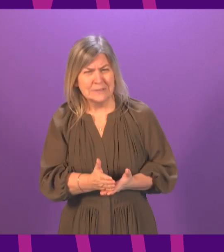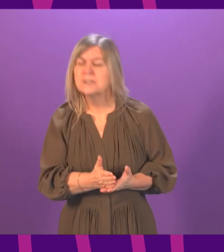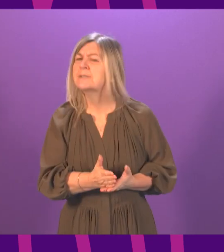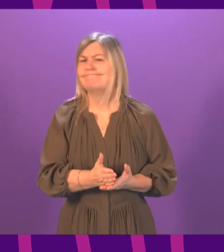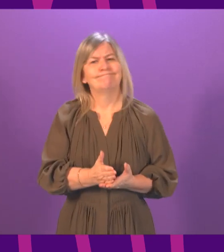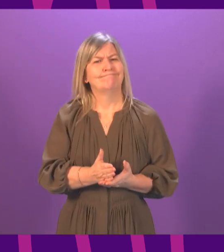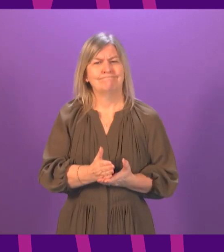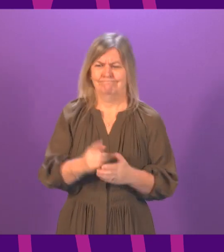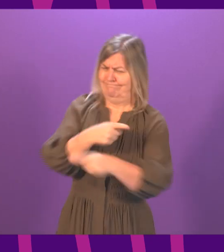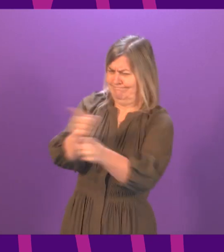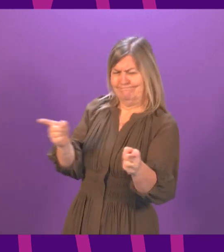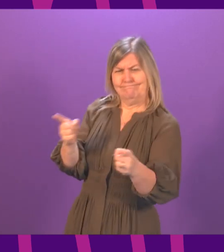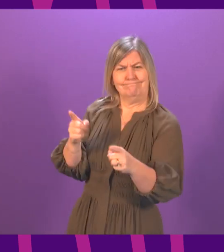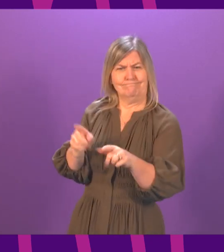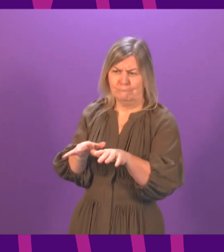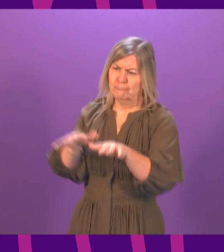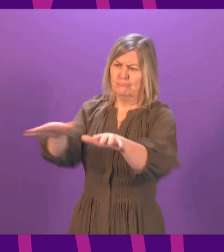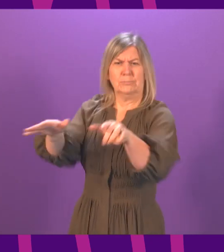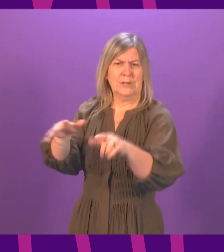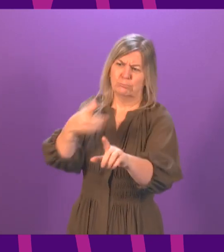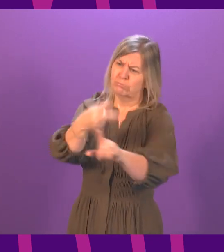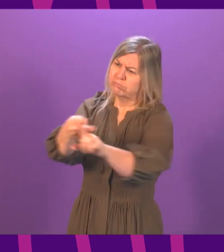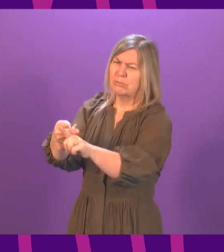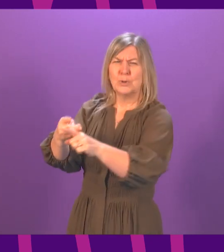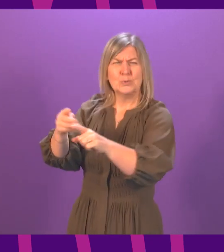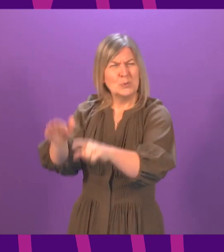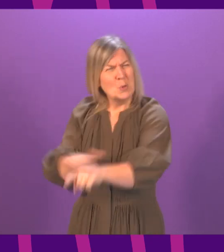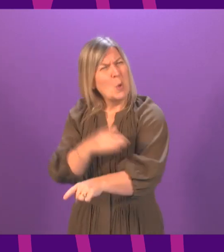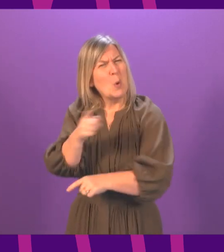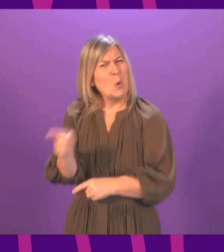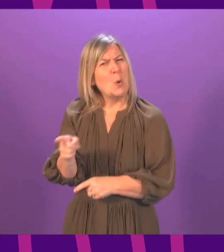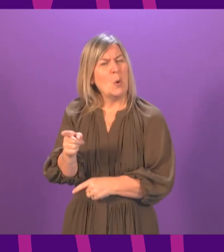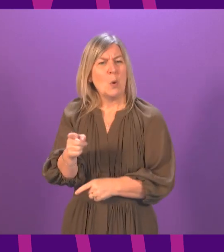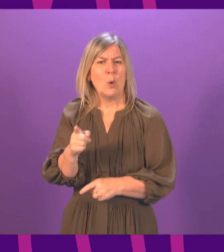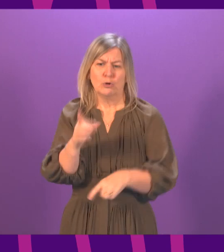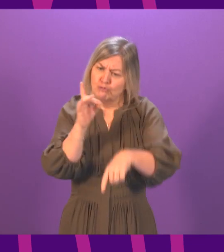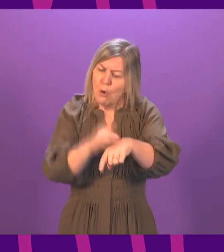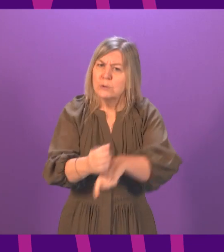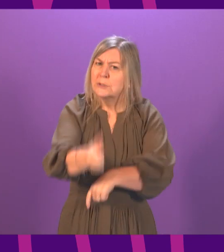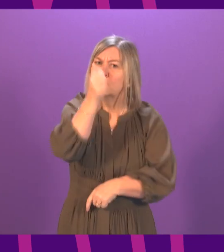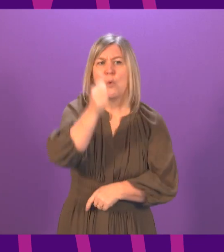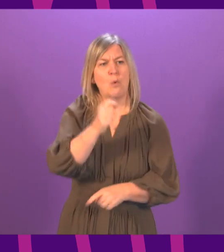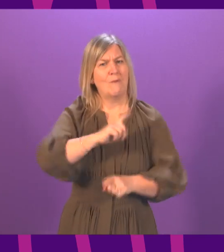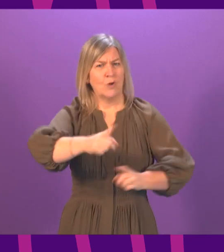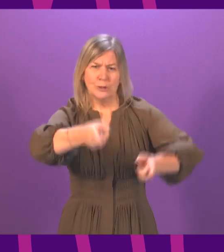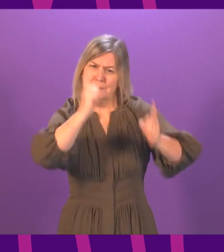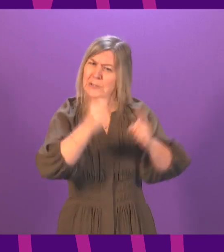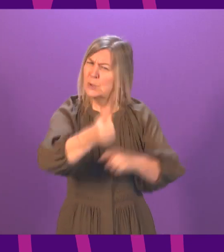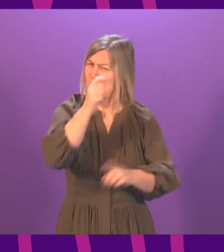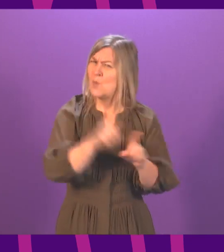the general population. General practitioners know it, and the First Minister knows it, too. One Edinburgh GP wrote to us this week and said: